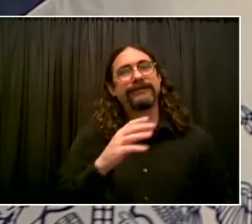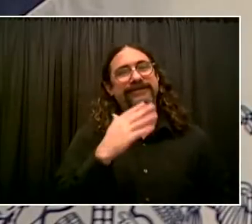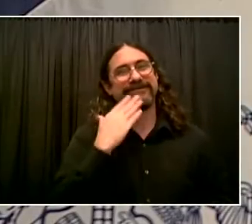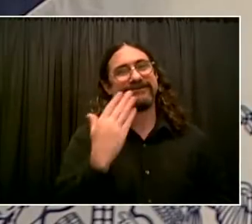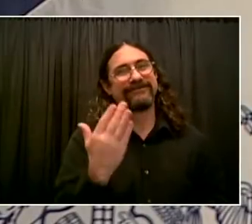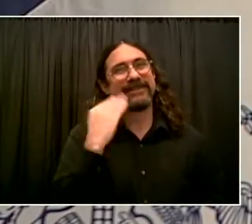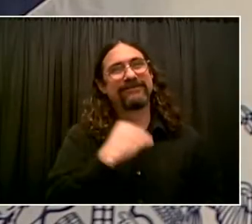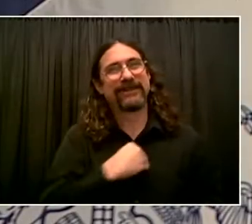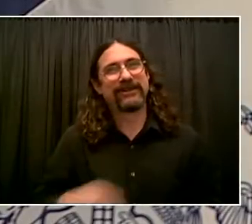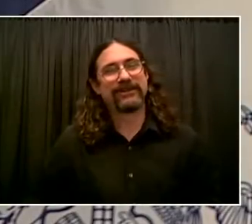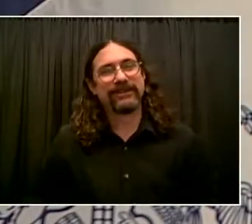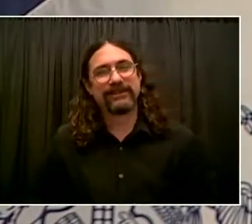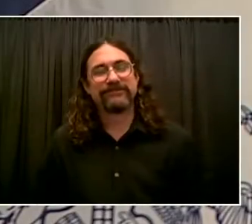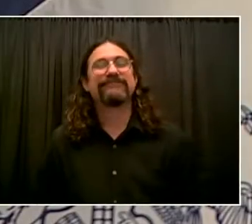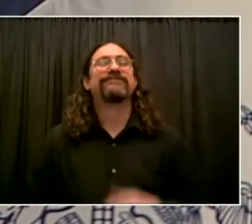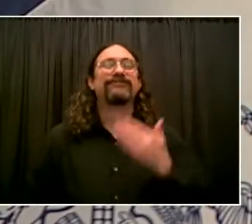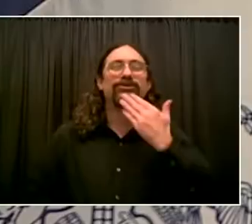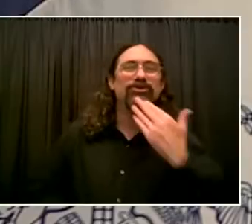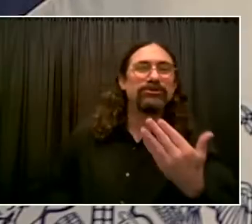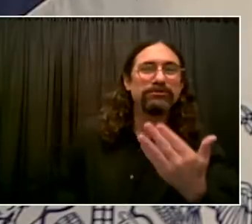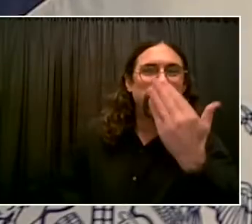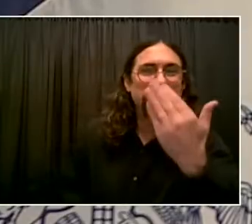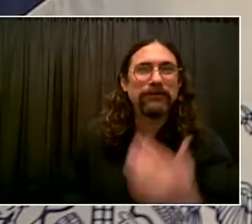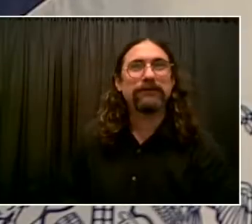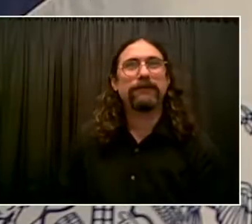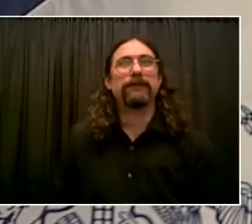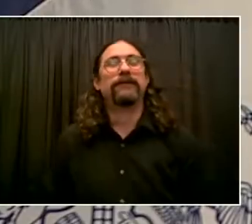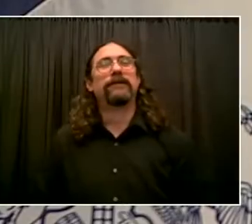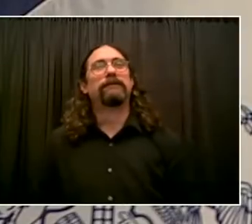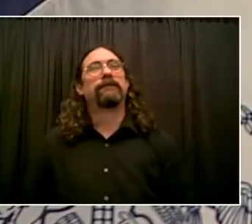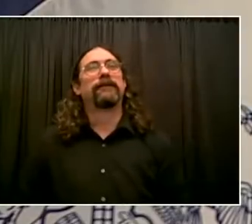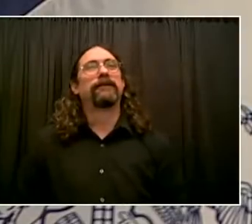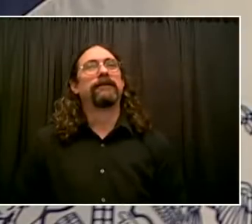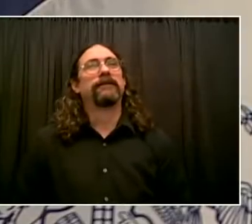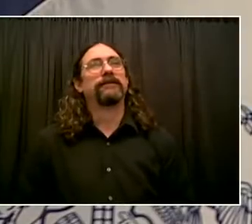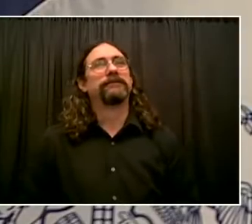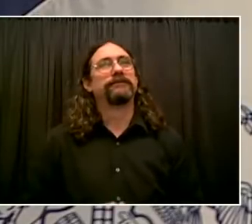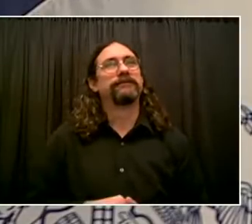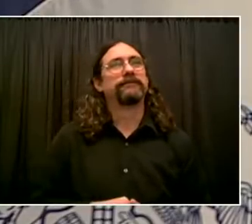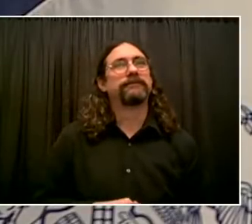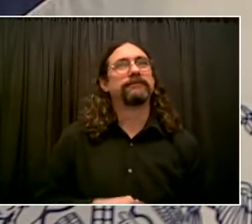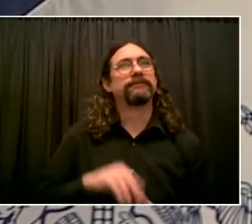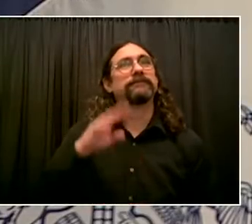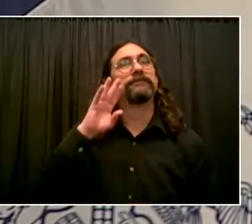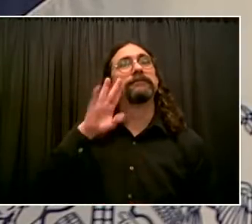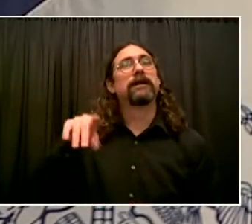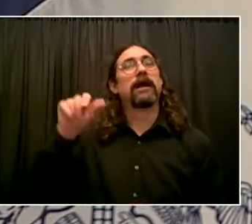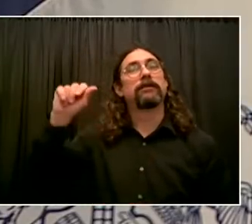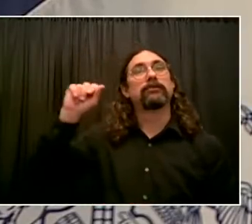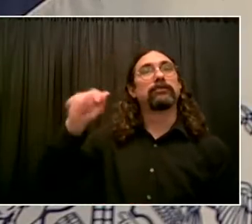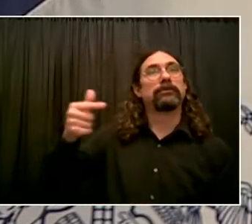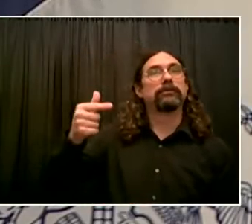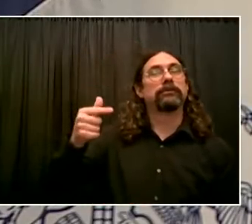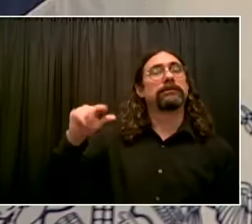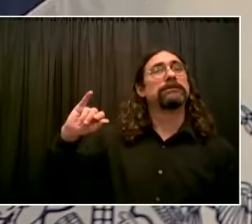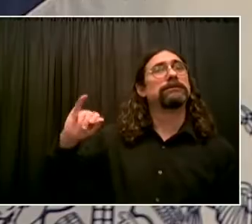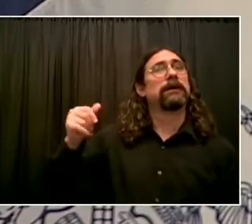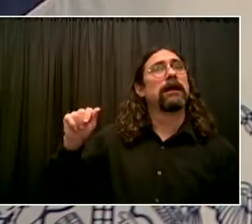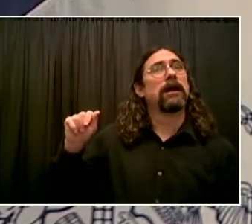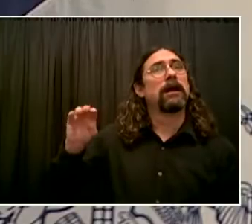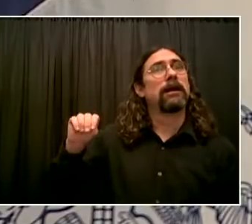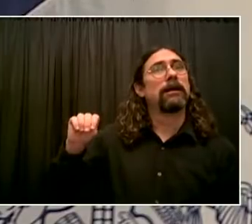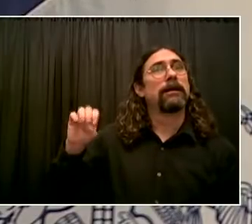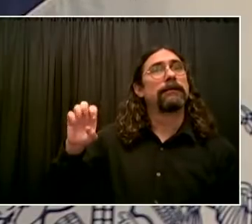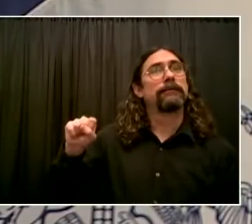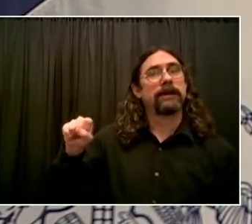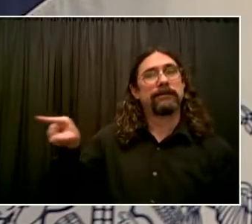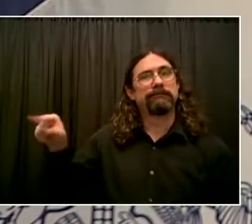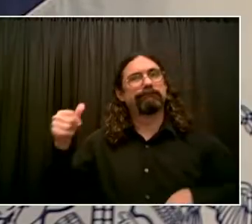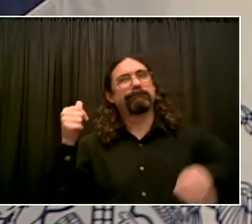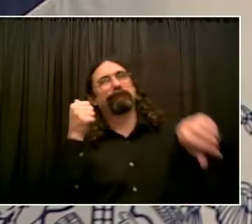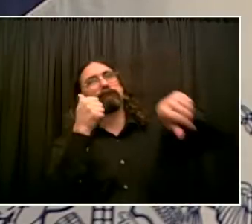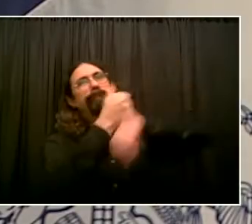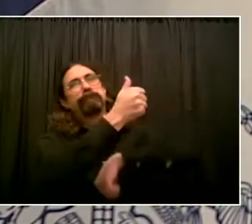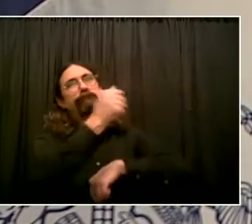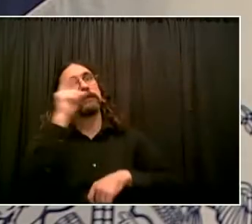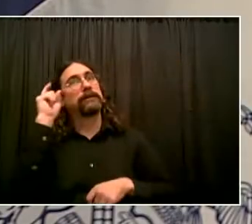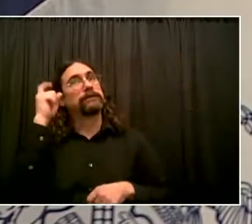THANK YOU.